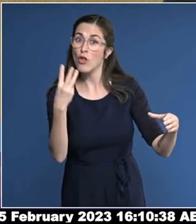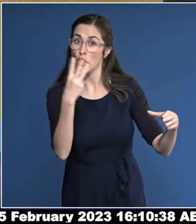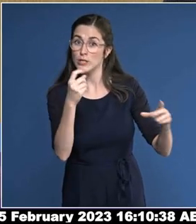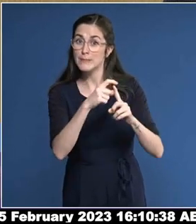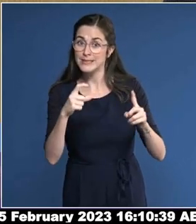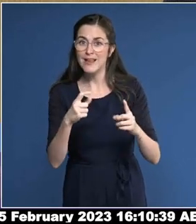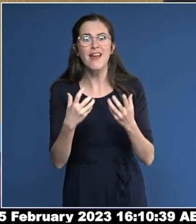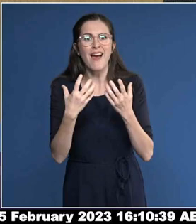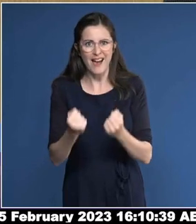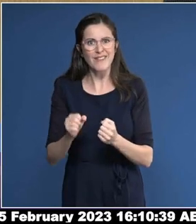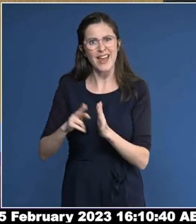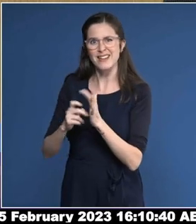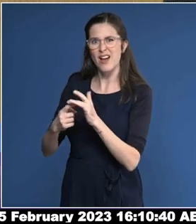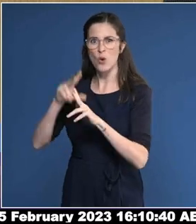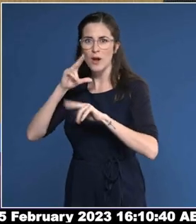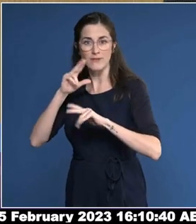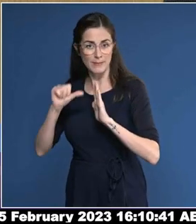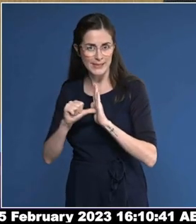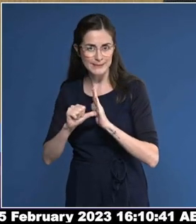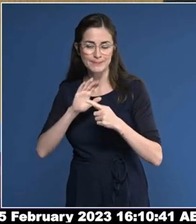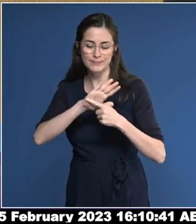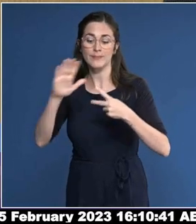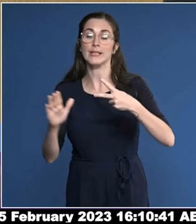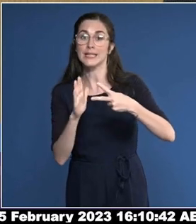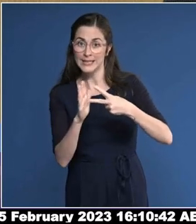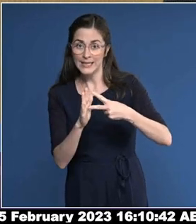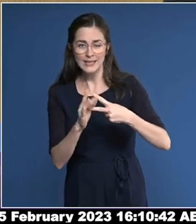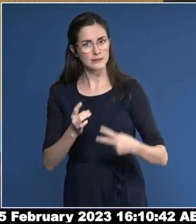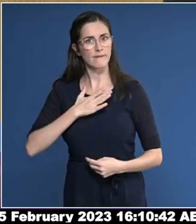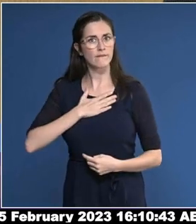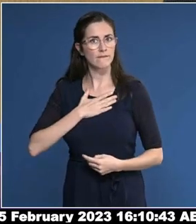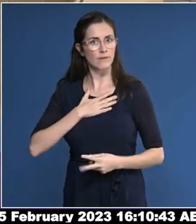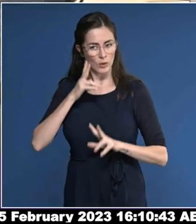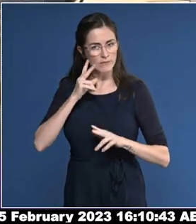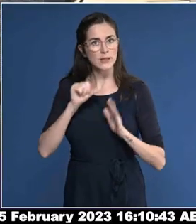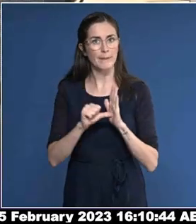That's correct. MS DOWSETT: Then there is self-managed and plan-managed.